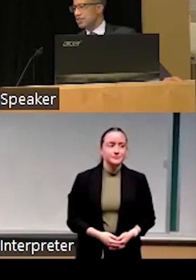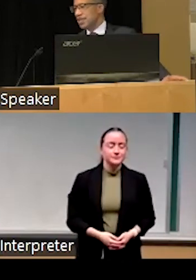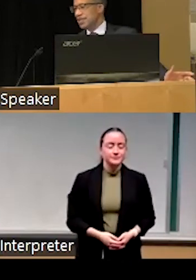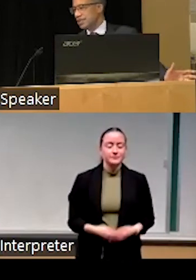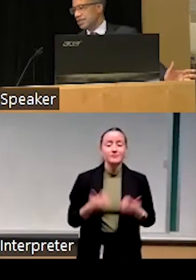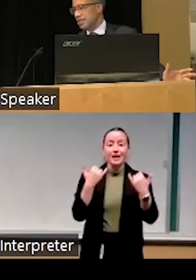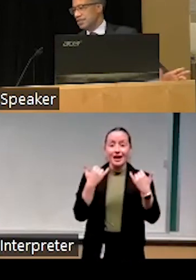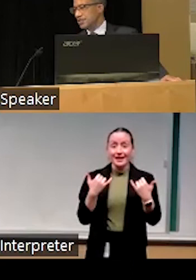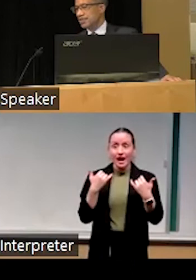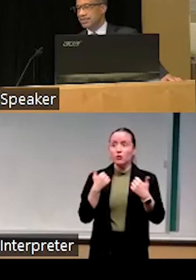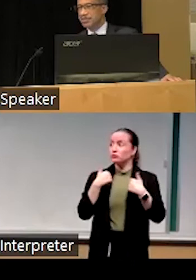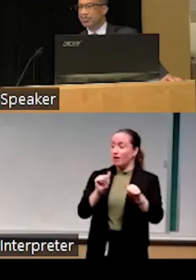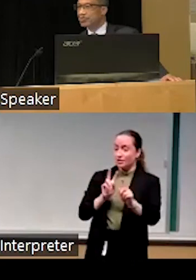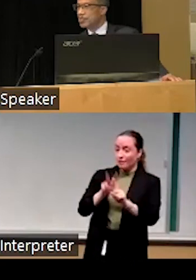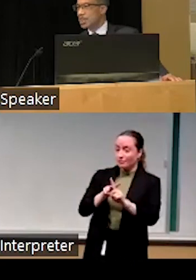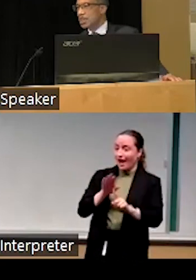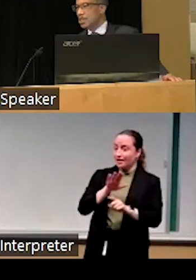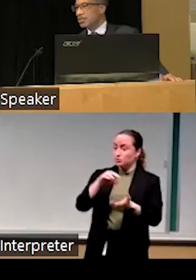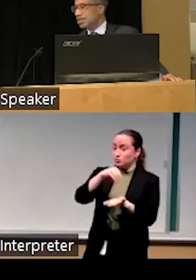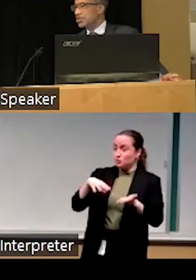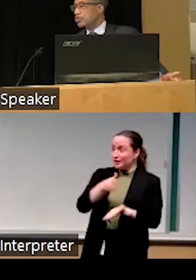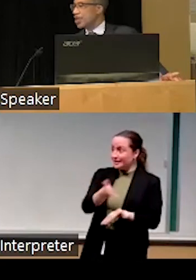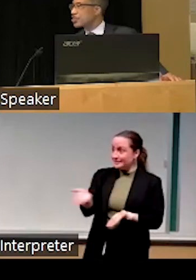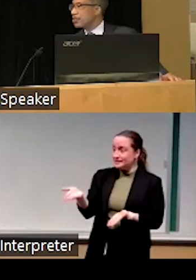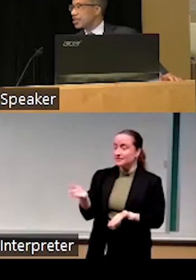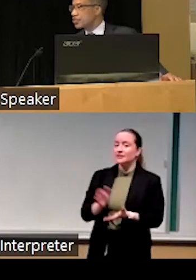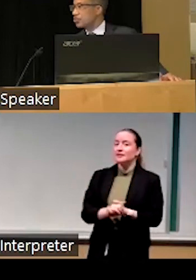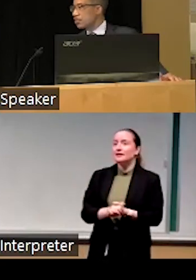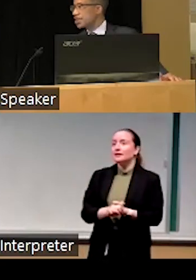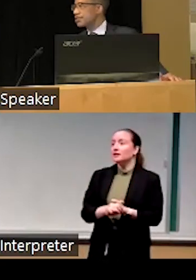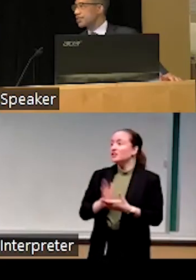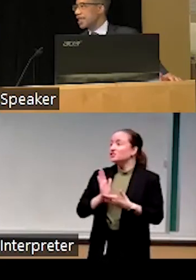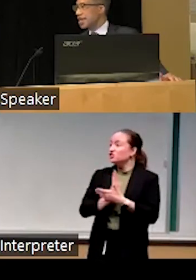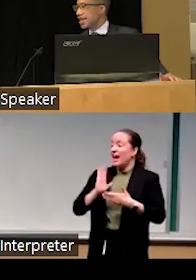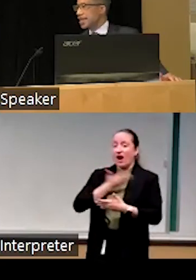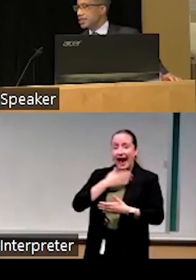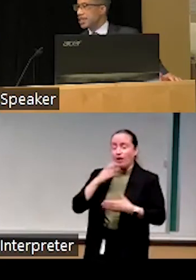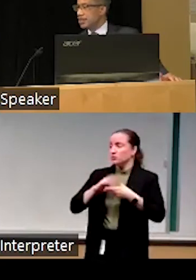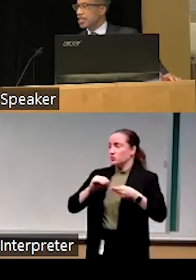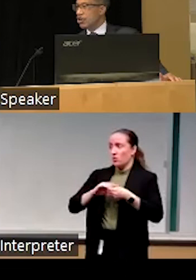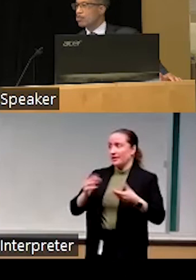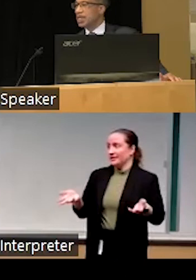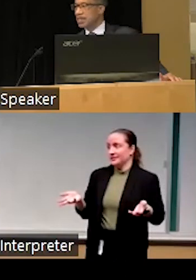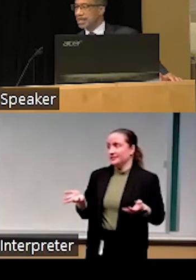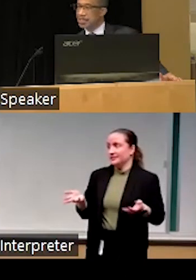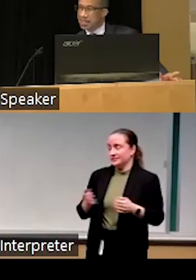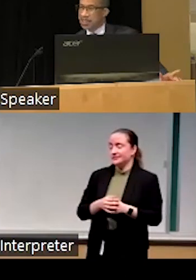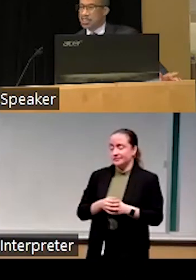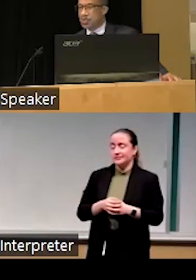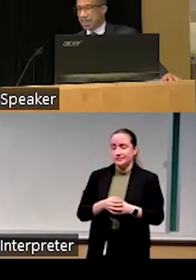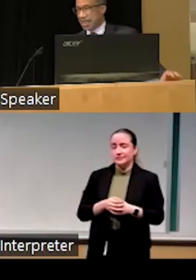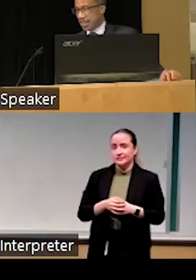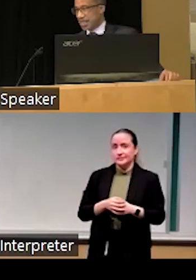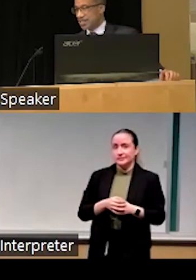um students I think is is just by sharing our stories and and and hoping that we can ignite